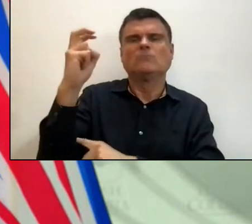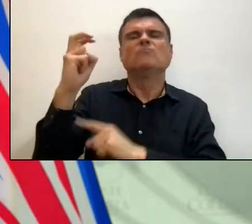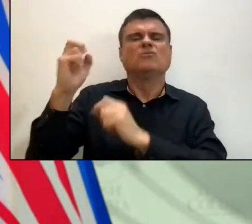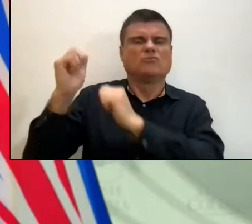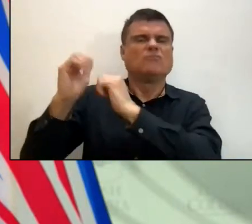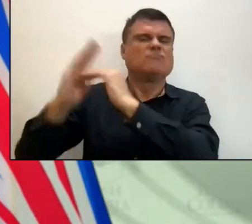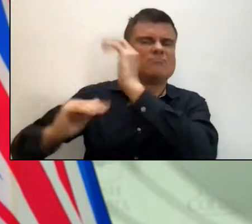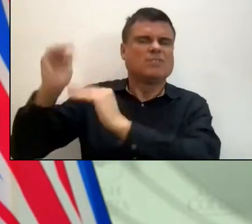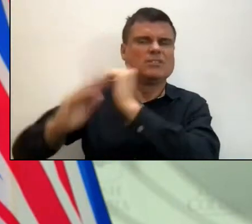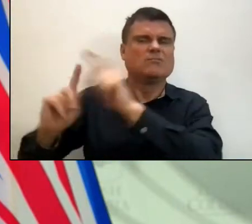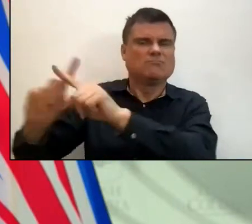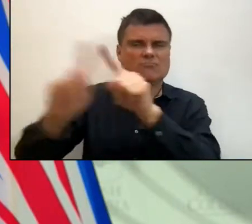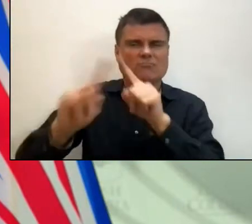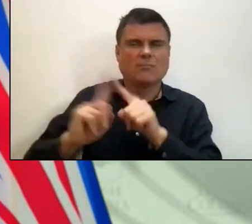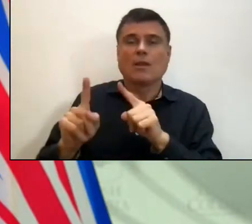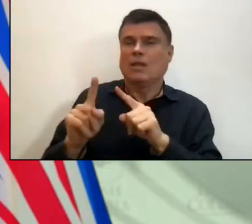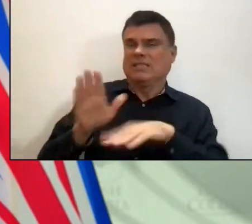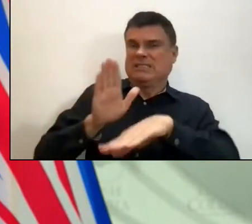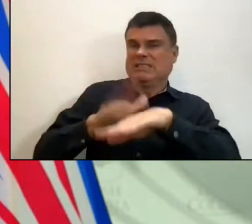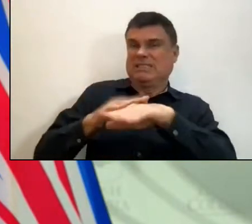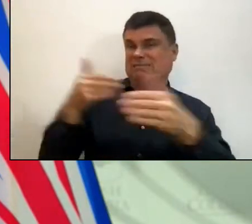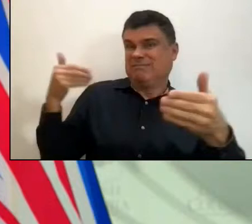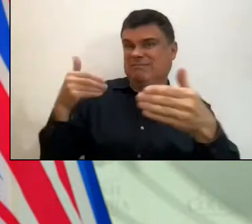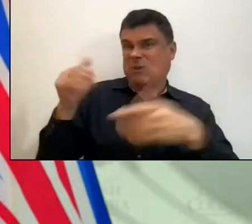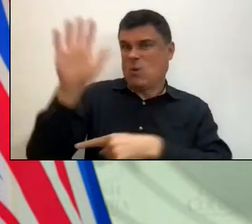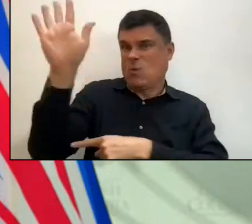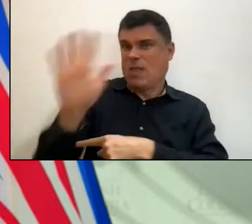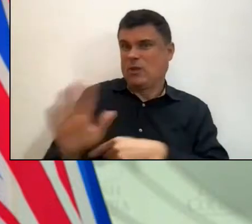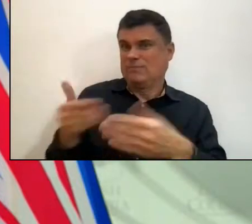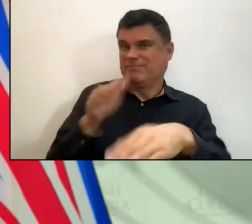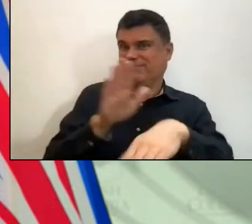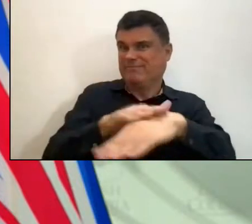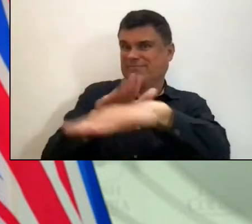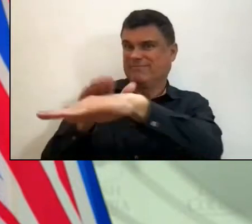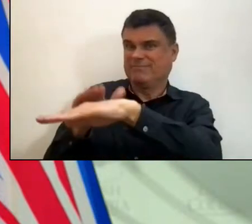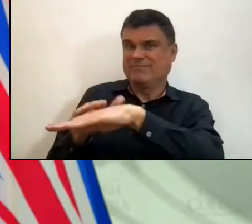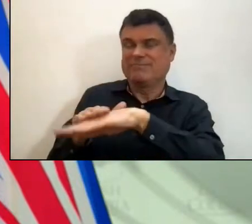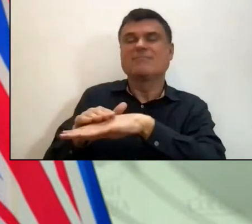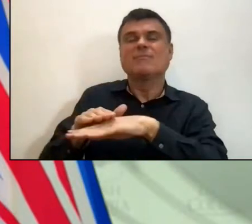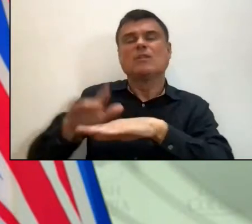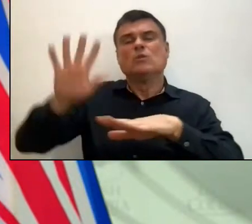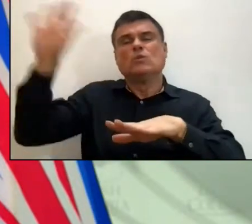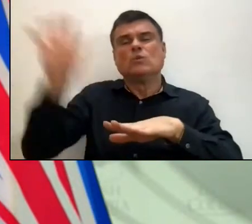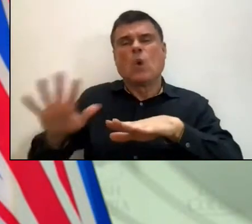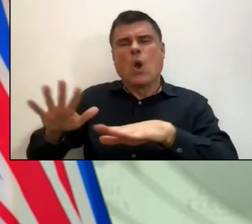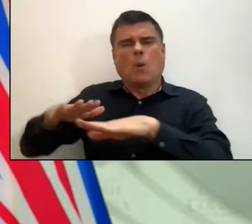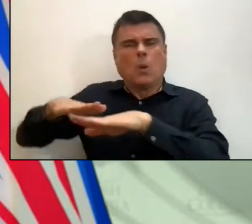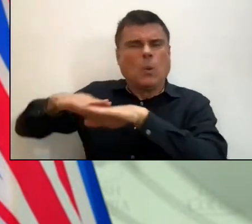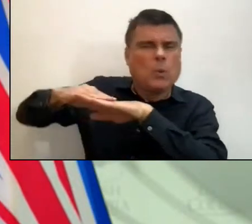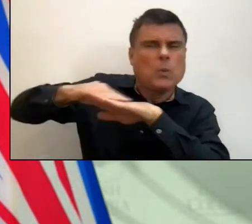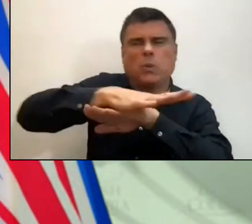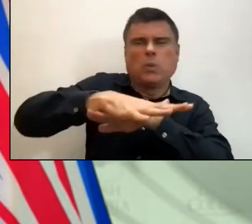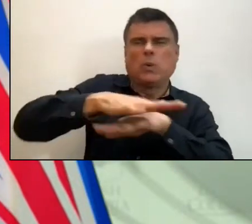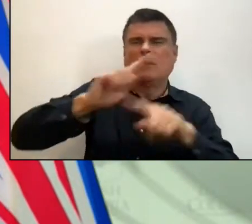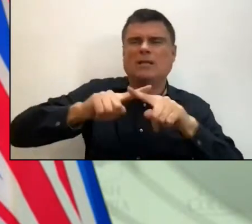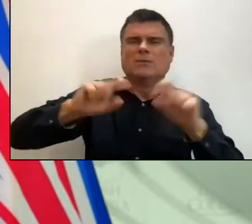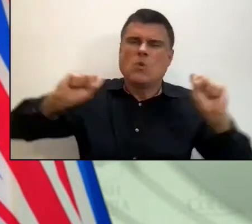clash with cold arctic air across B.C. through the holidays. Periods of heavy snow, freezing